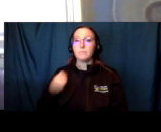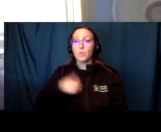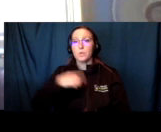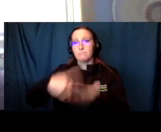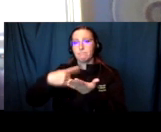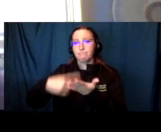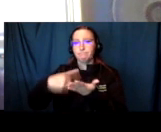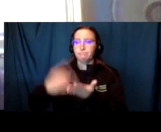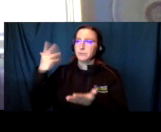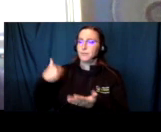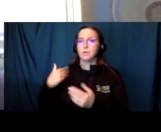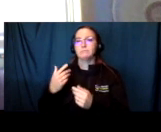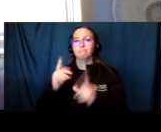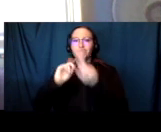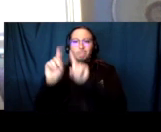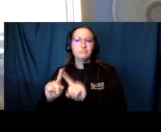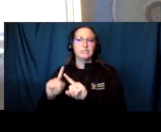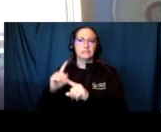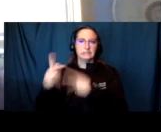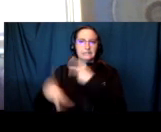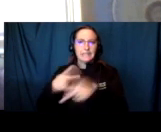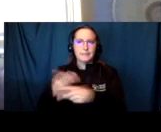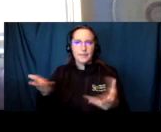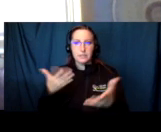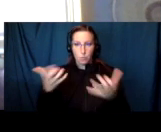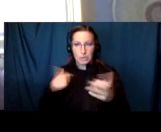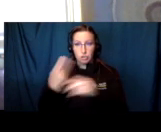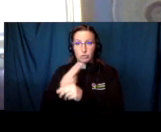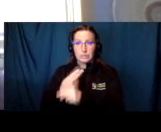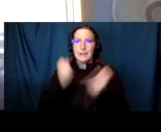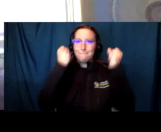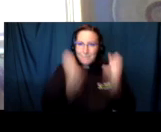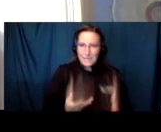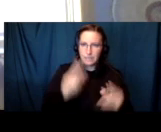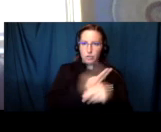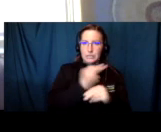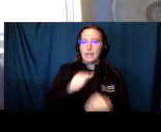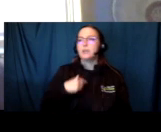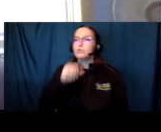want to buy, that have many uses. So you never want to buy something that only has one use and then you're done